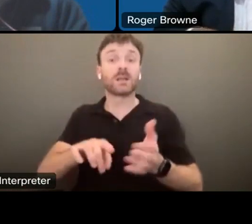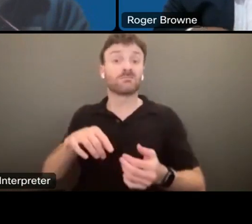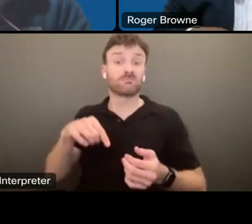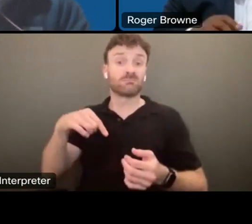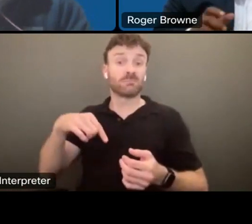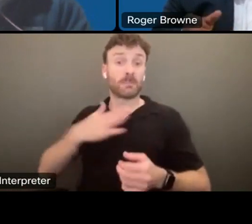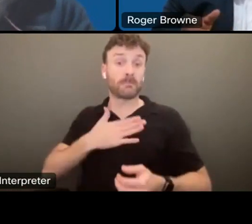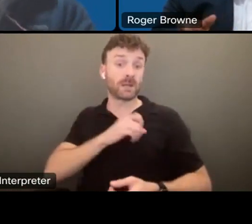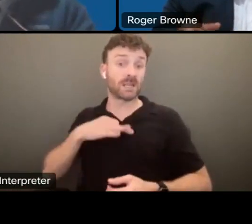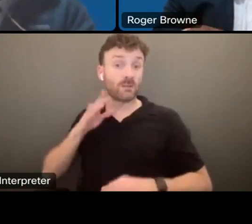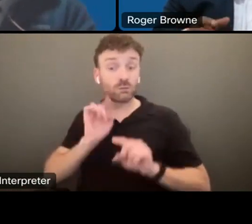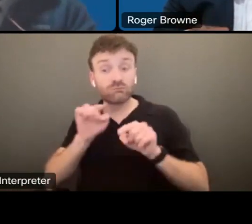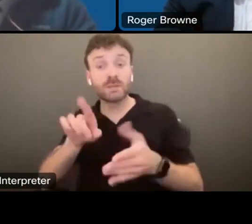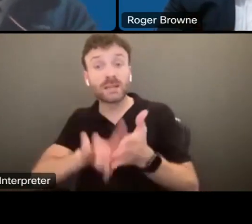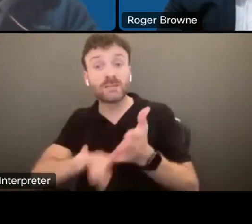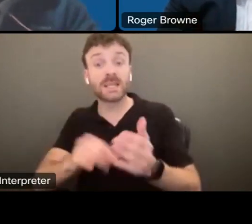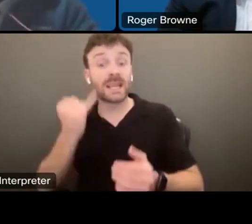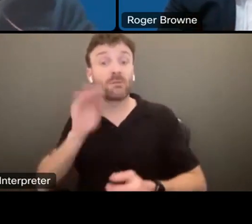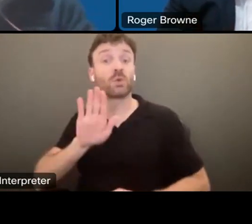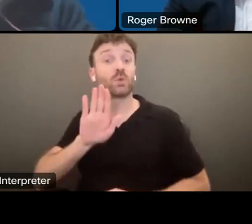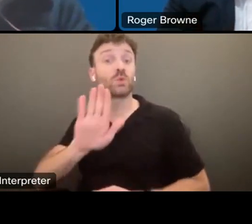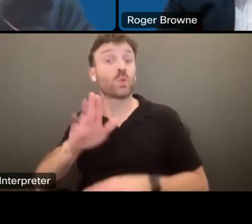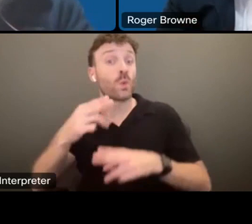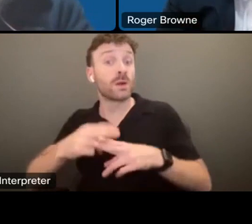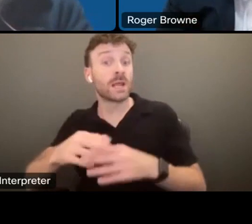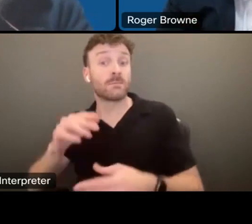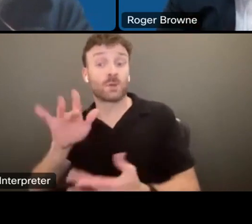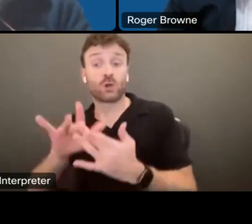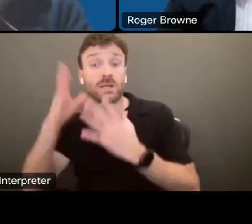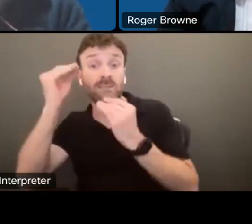They'll see if your name is there and your contact, they'll follow up with you.